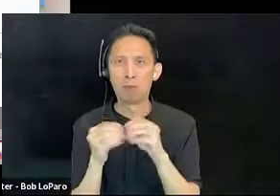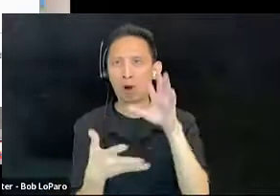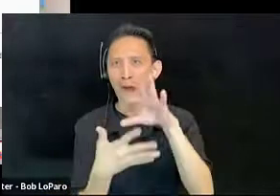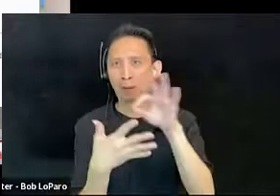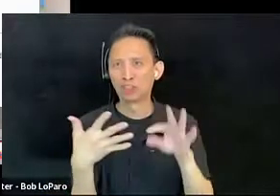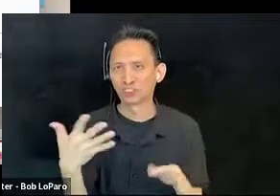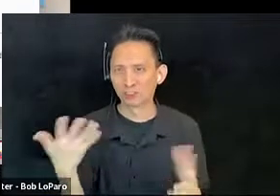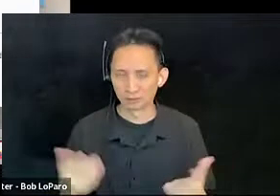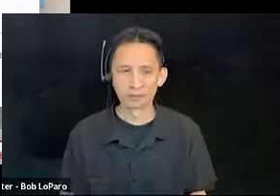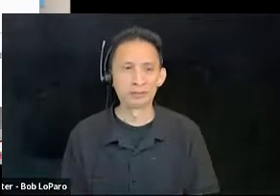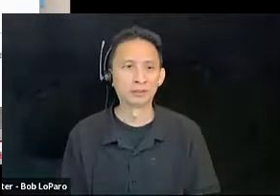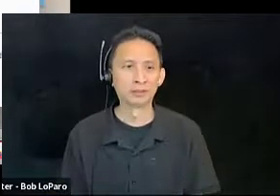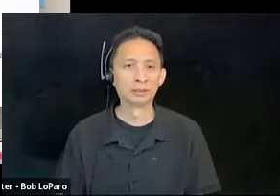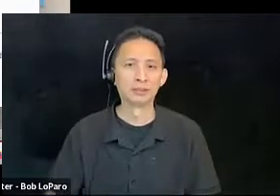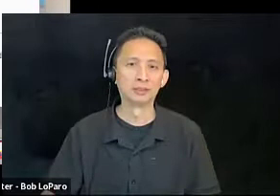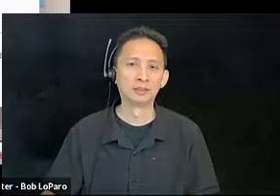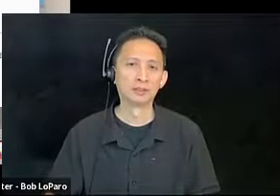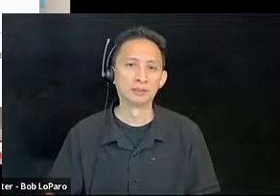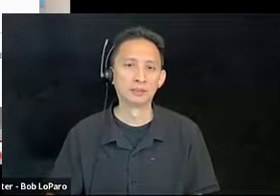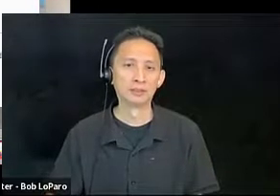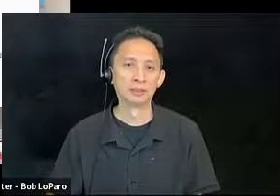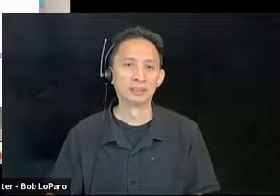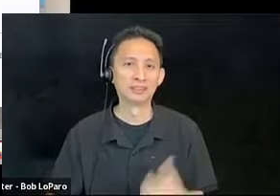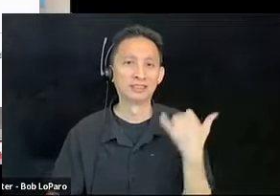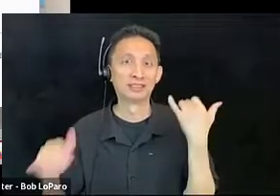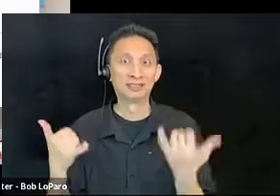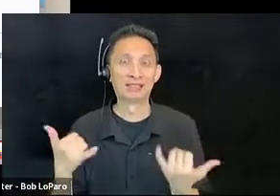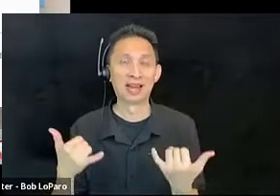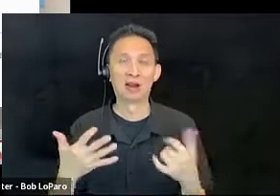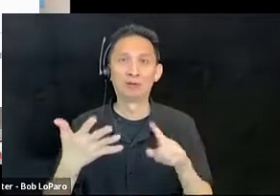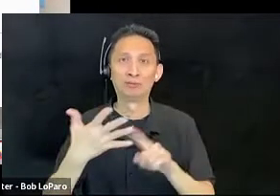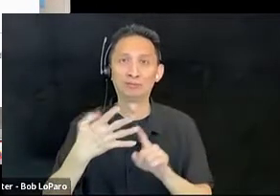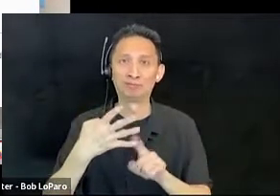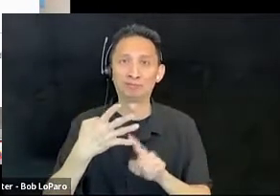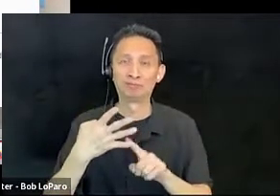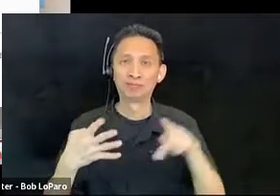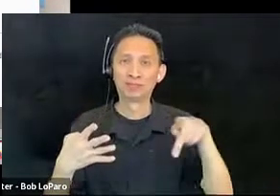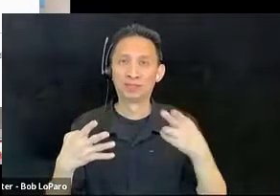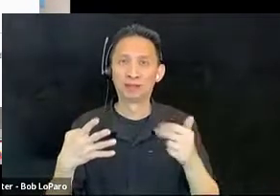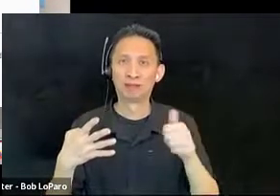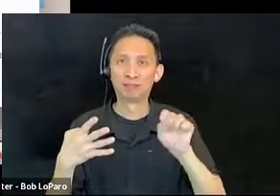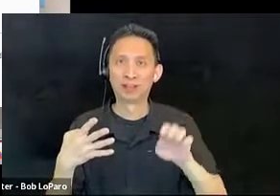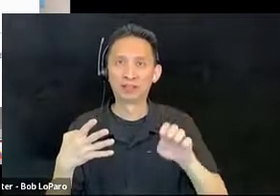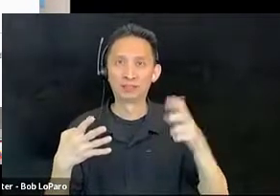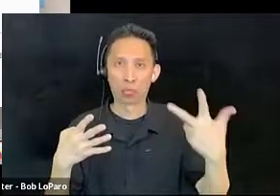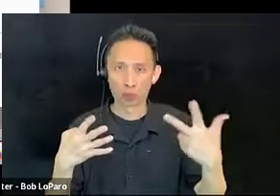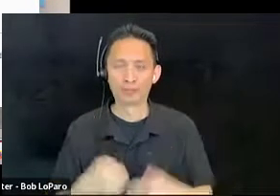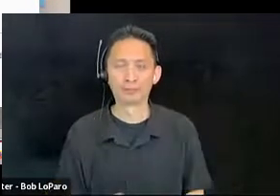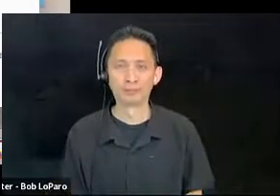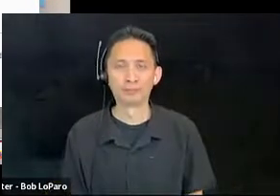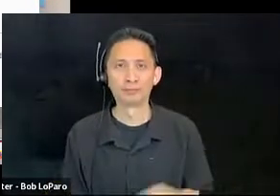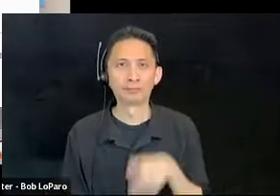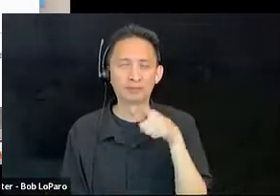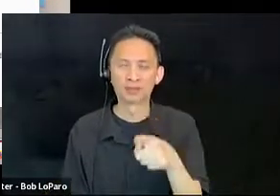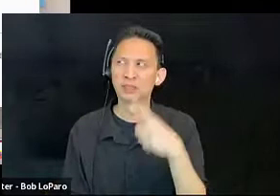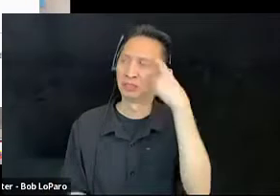And then here's phase three, right? So it's actually, it looks pretty extensive, right? It looks like a lot of information,